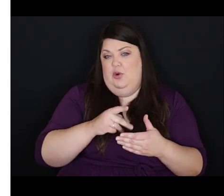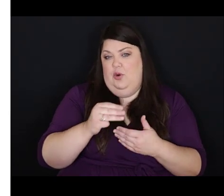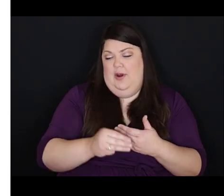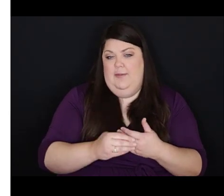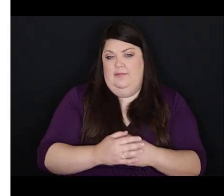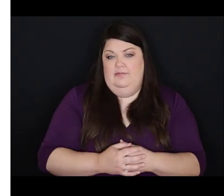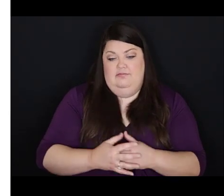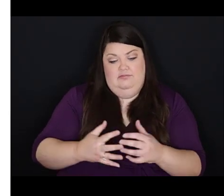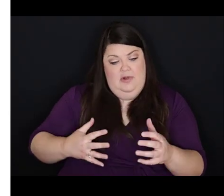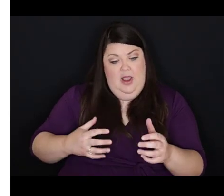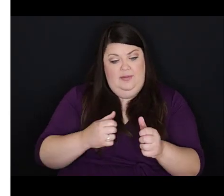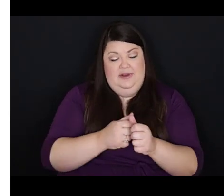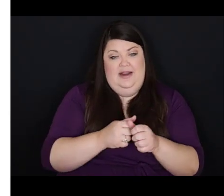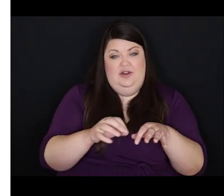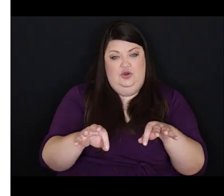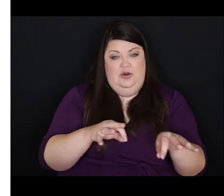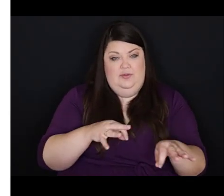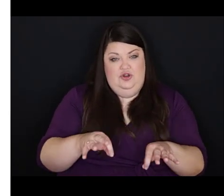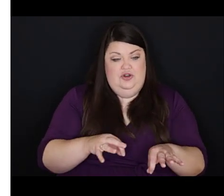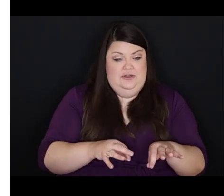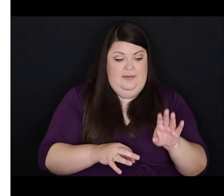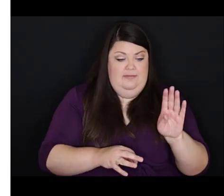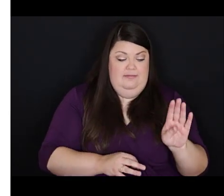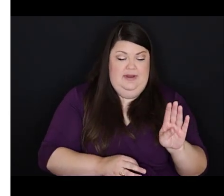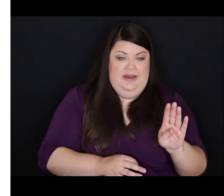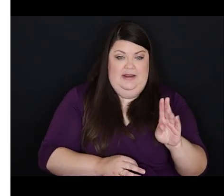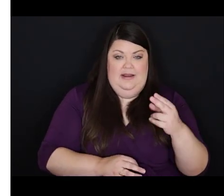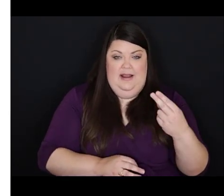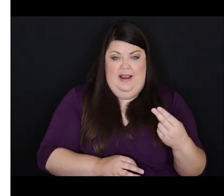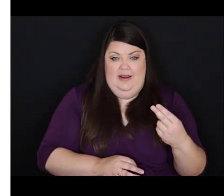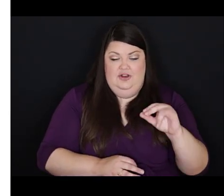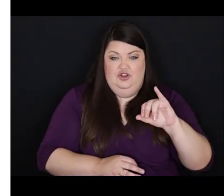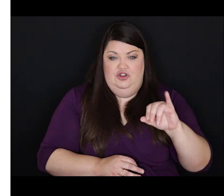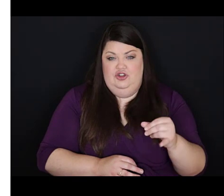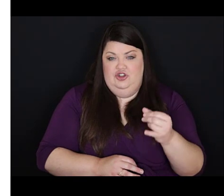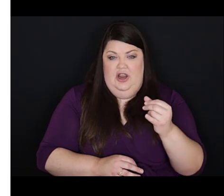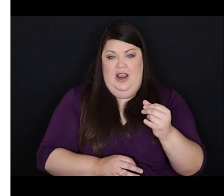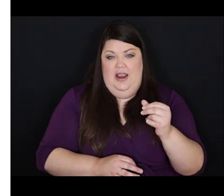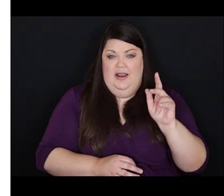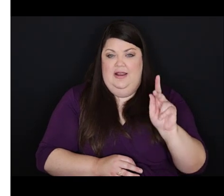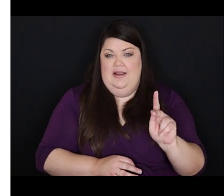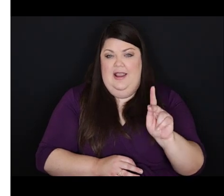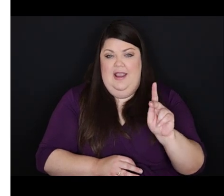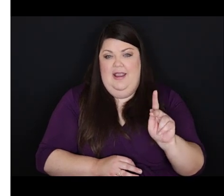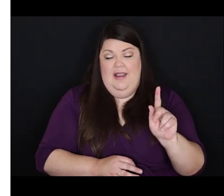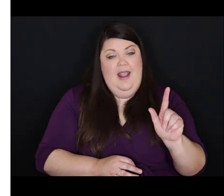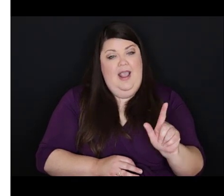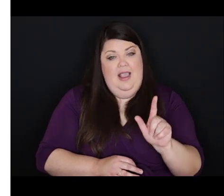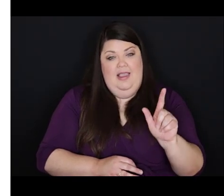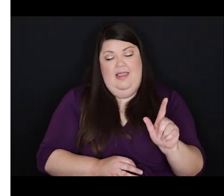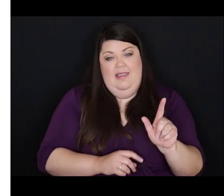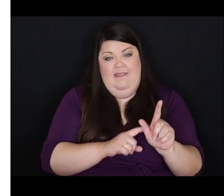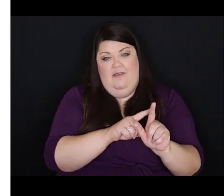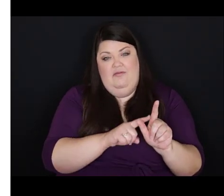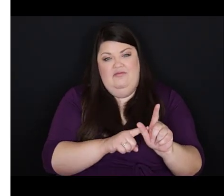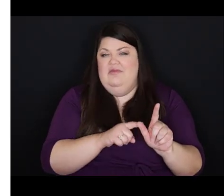Updating the Descriptions (b), (h), (j), (k), and (l) is optional,